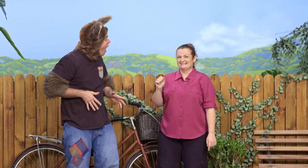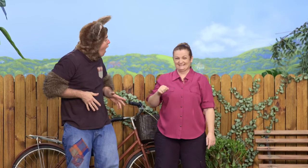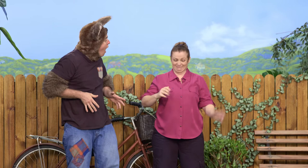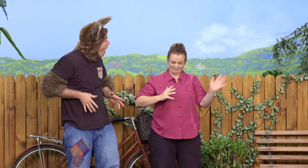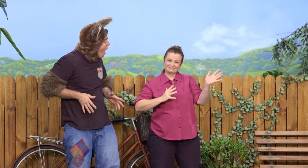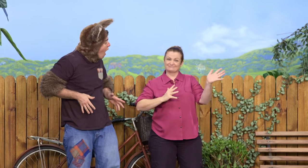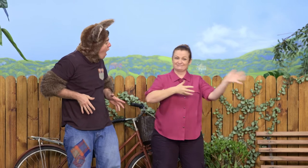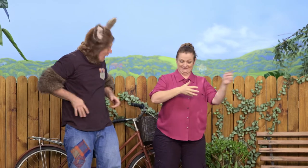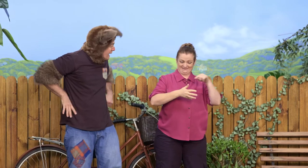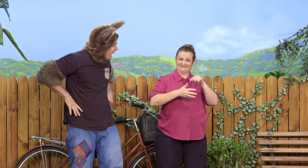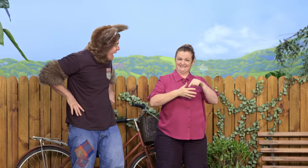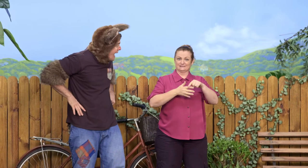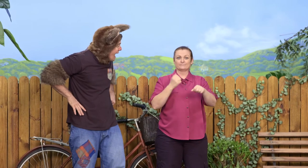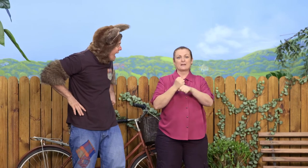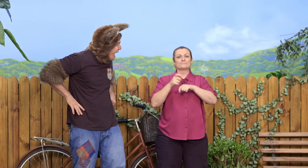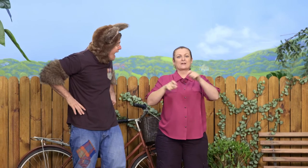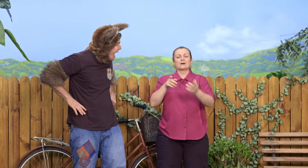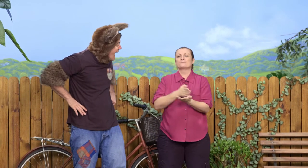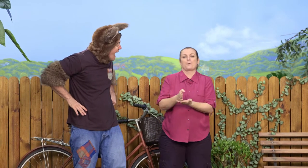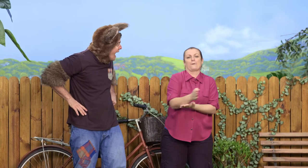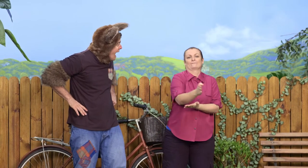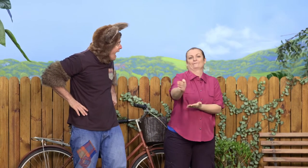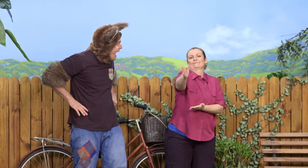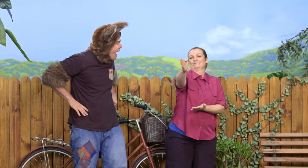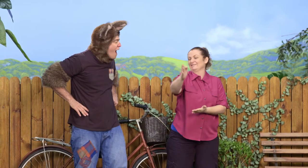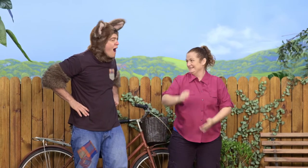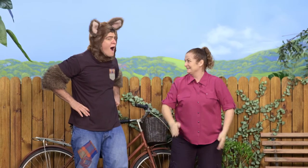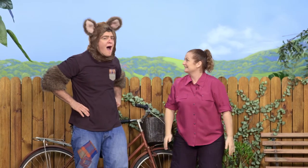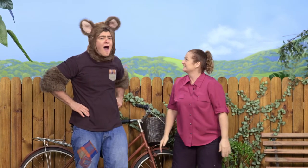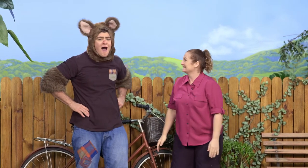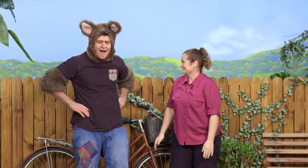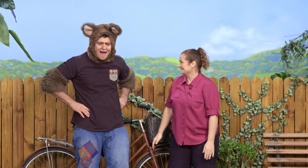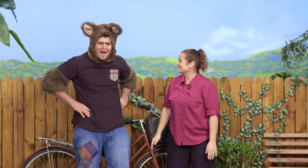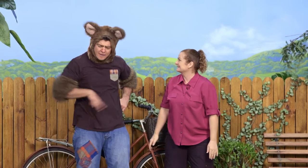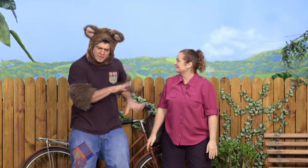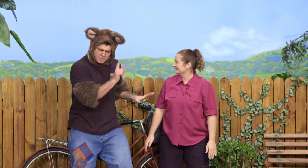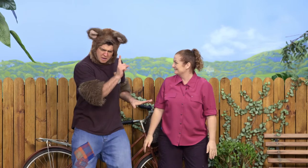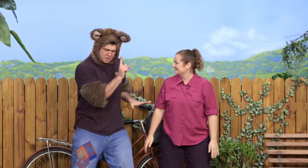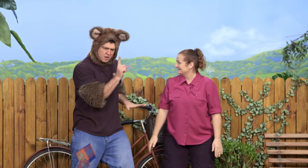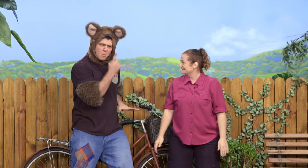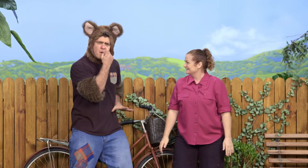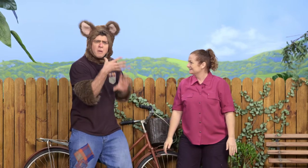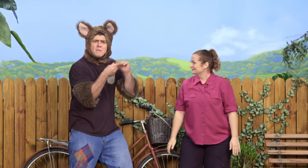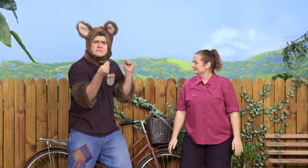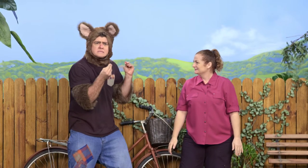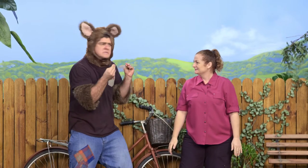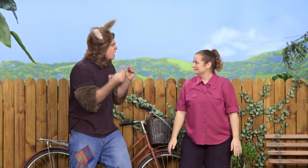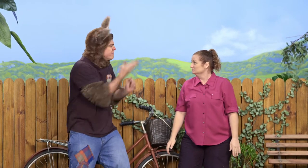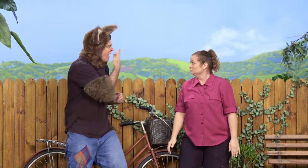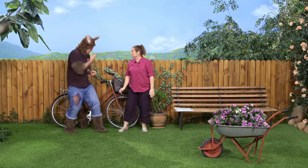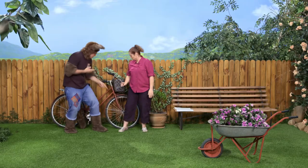The chain makes the cog on the back wheel turn, and that's what makes the bike move forward. But, Sally, there's one missing at the front.